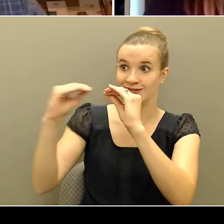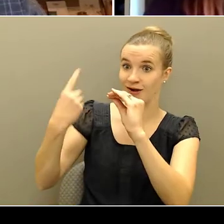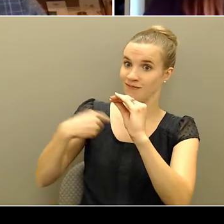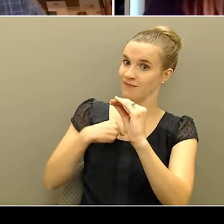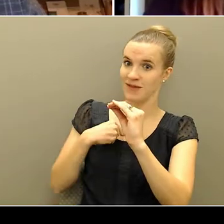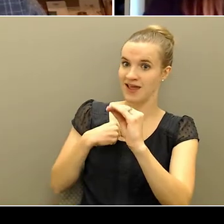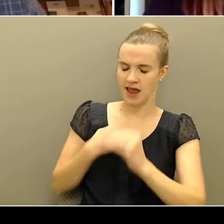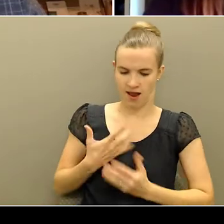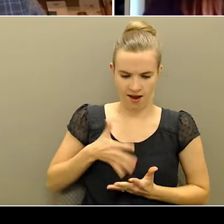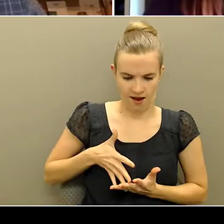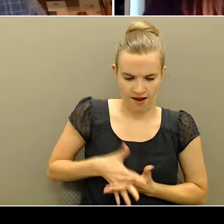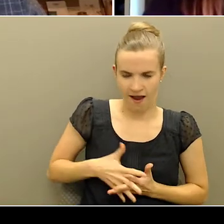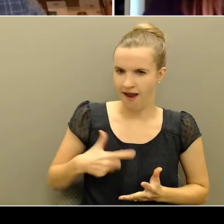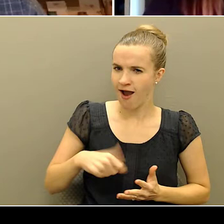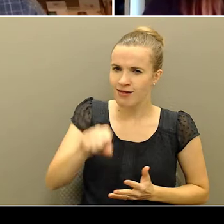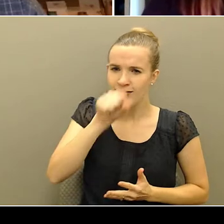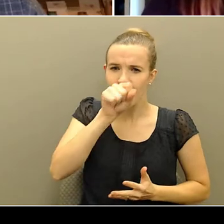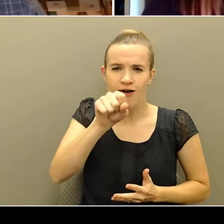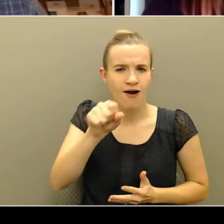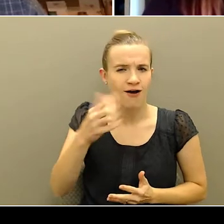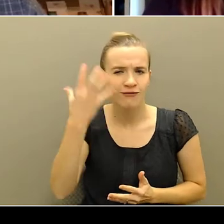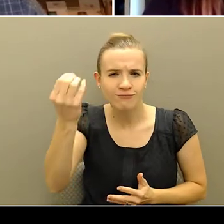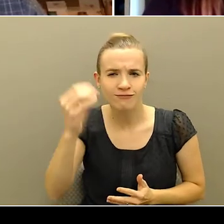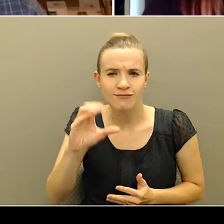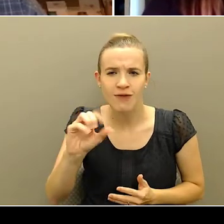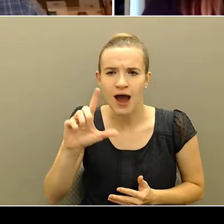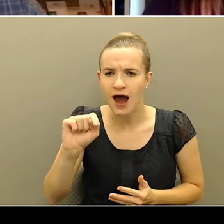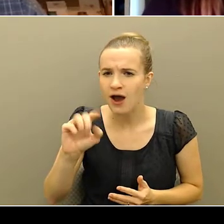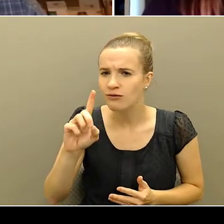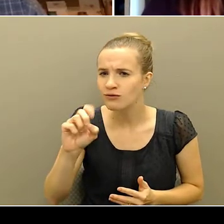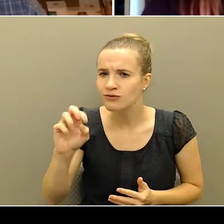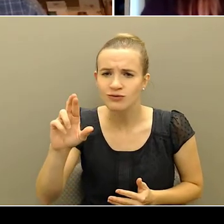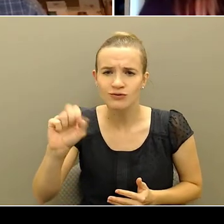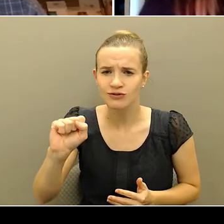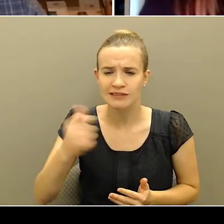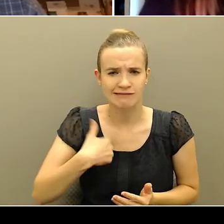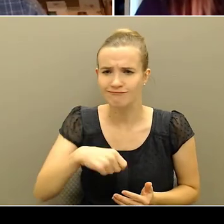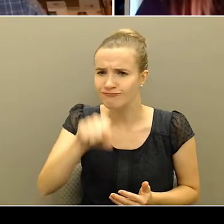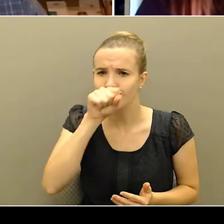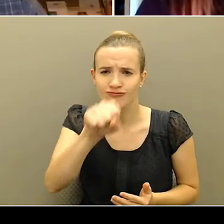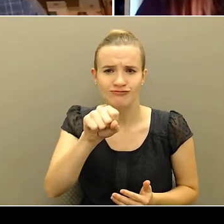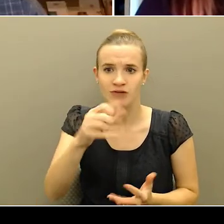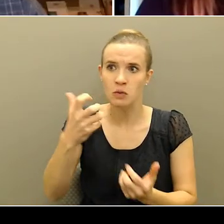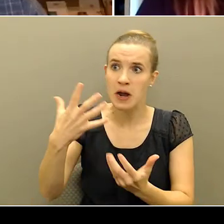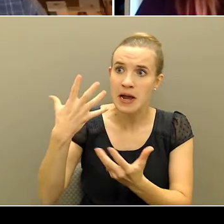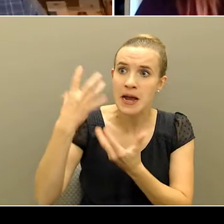outdoors. I've absolutely, you know, just just thrive in the outdoors, have